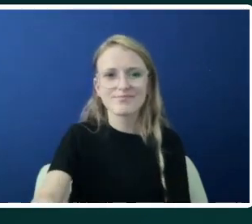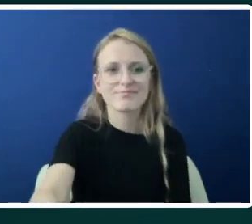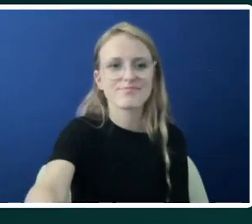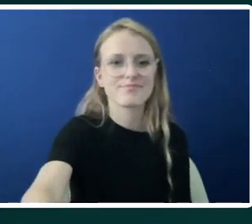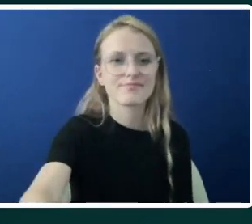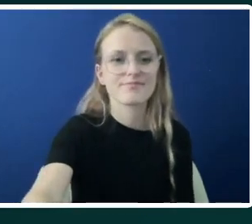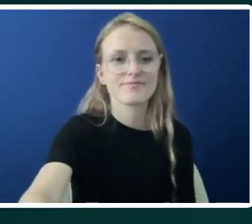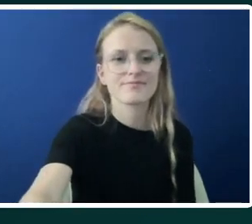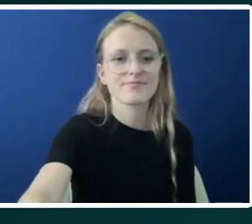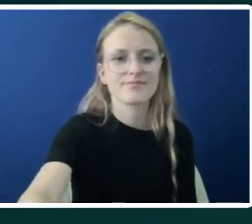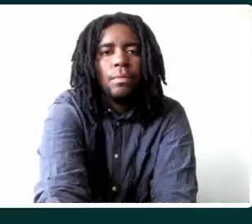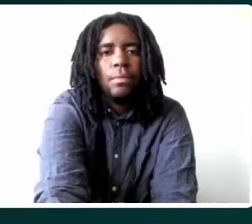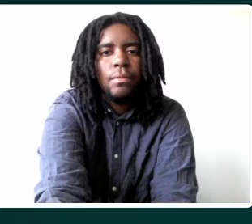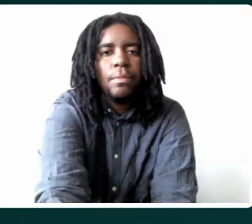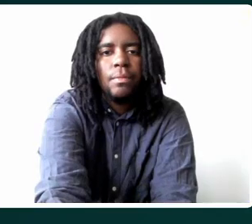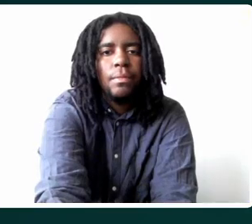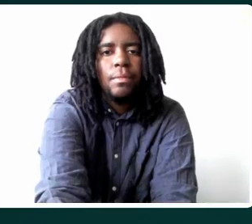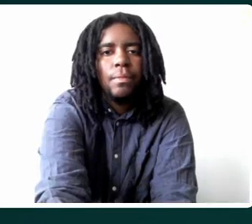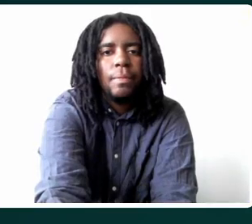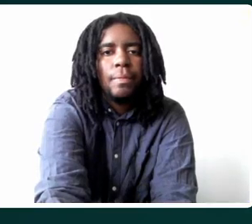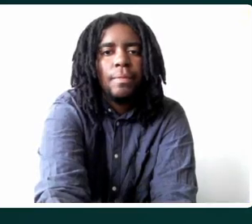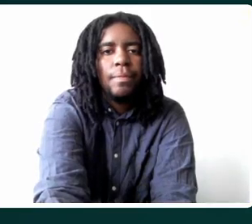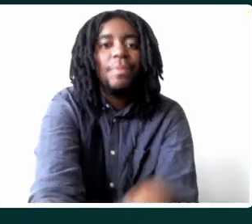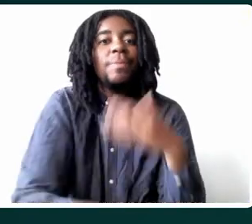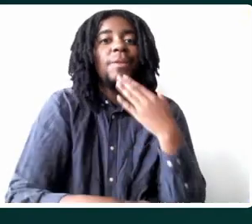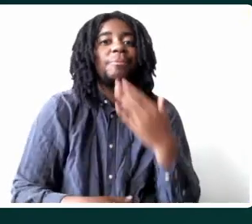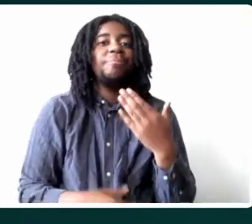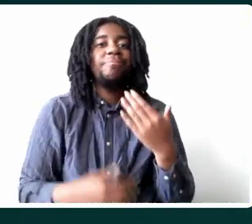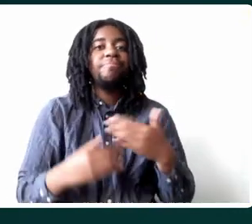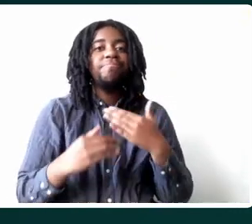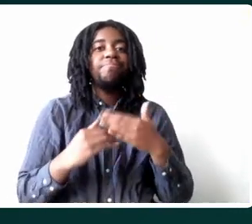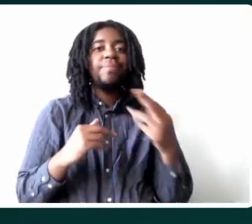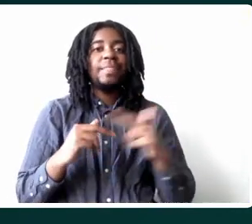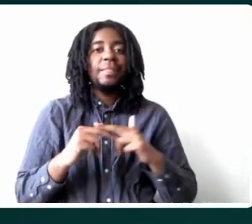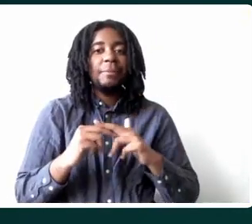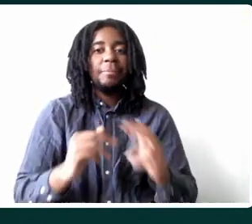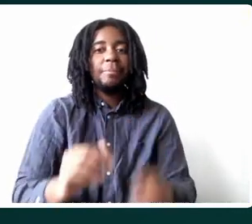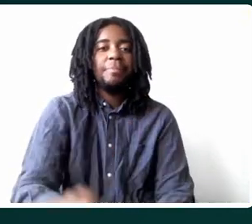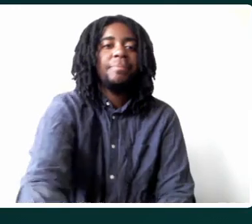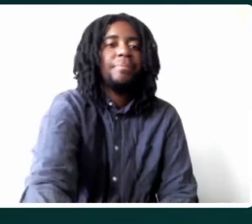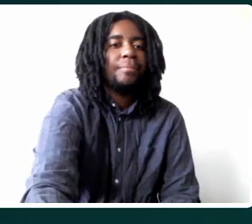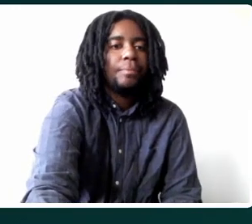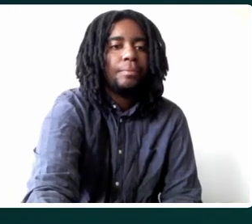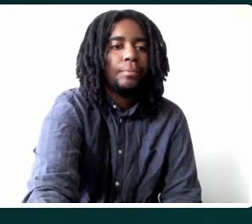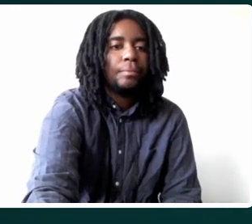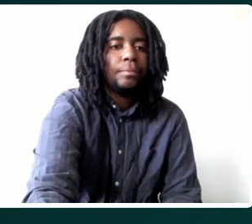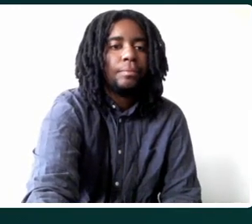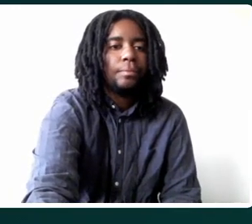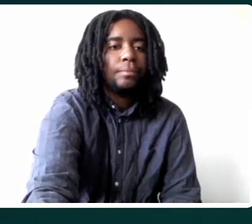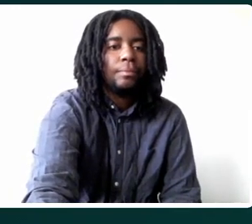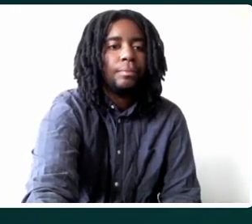Nicole Mirra: Thank you, Katie. And we can move to the next slide. I wanted to put this slide up here, just to show everyone